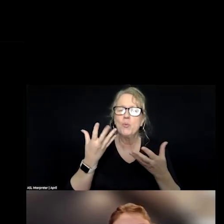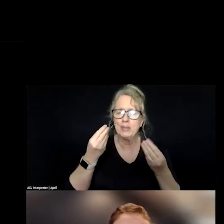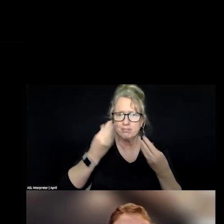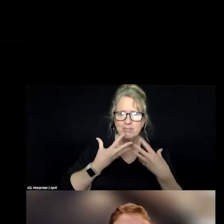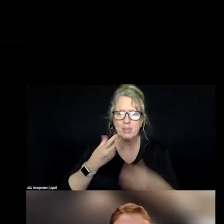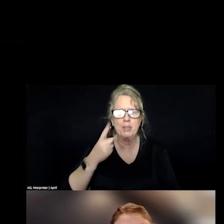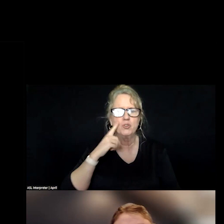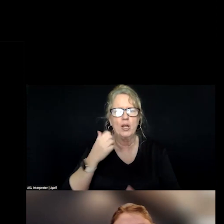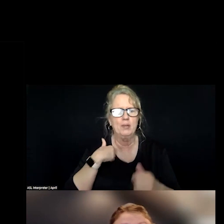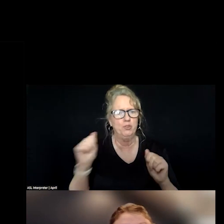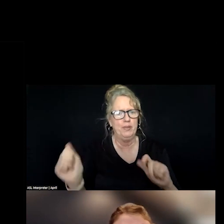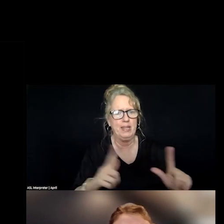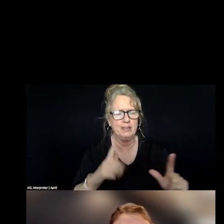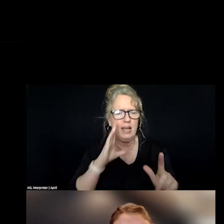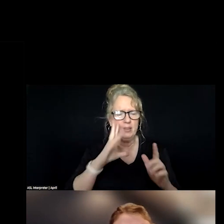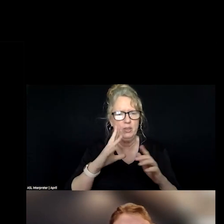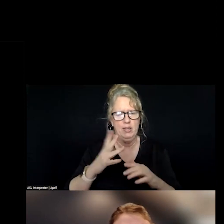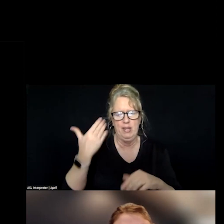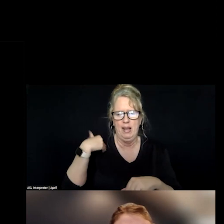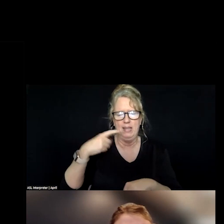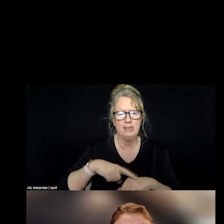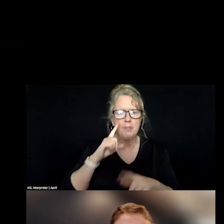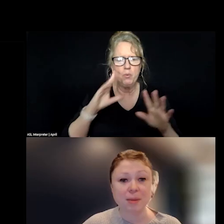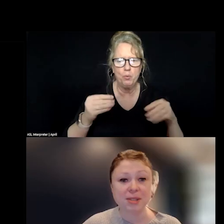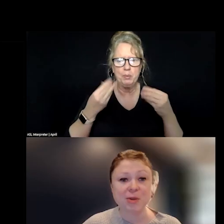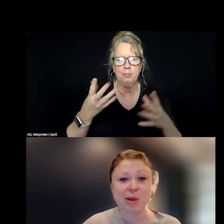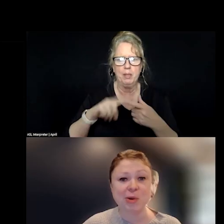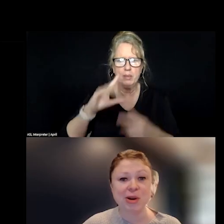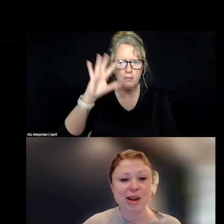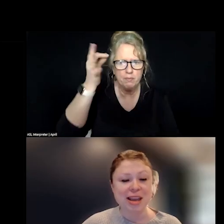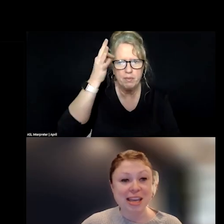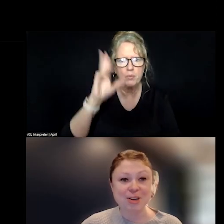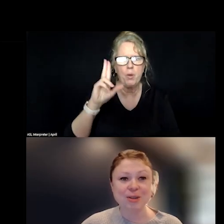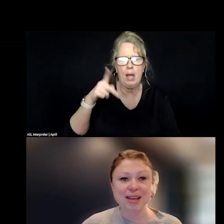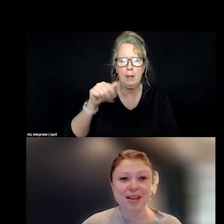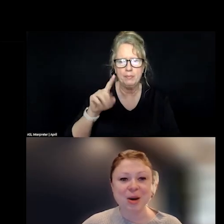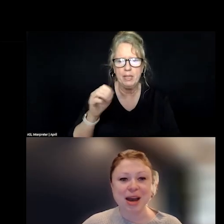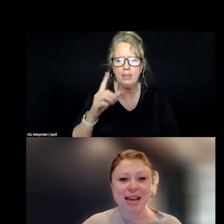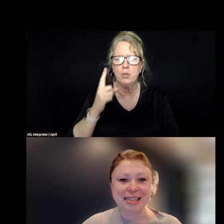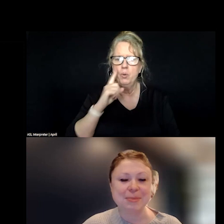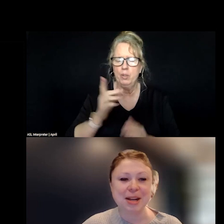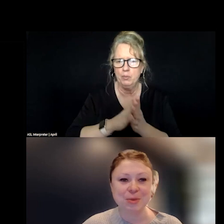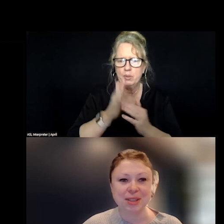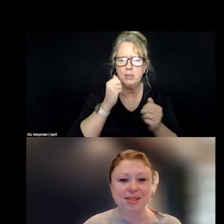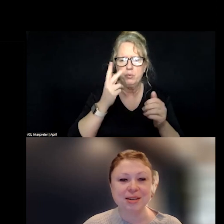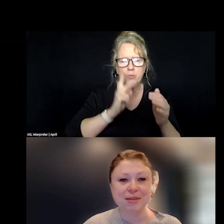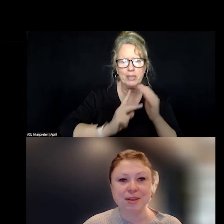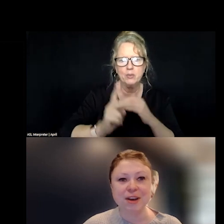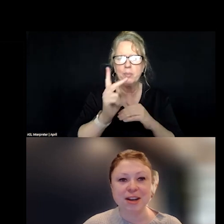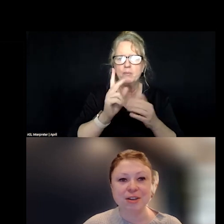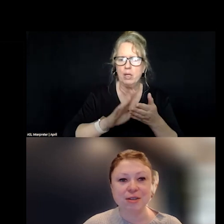THE LAST TIME THAT WE PROVIDED A FEDERAL UPDATE, WE WERE ANTICIPATING THE RELEASE OF THE FINAL